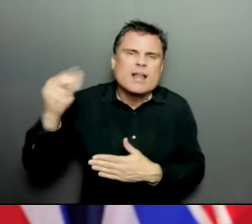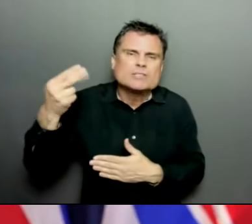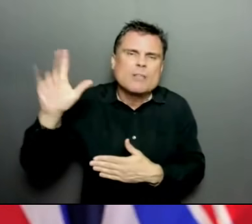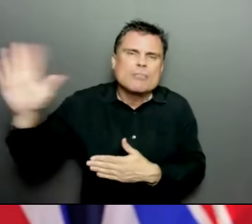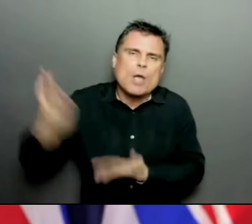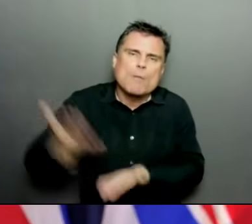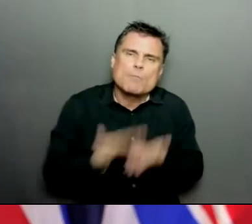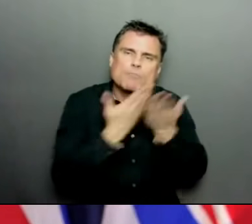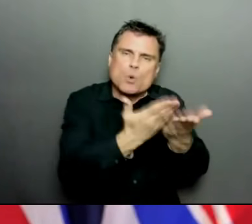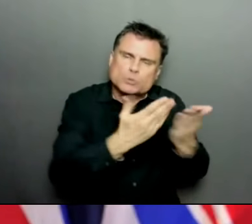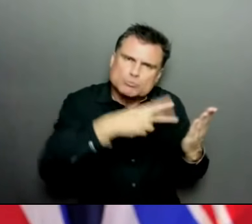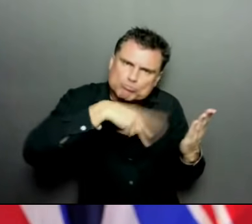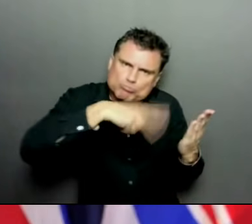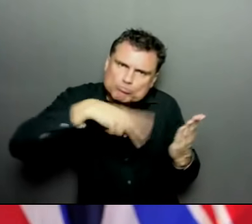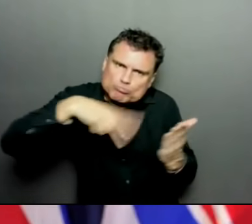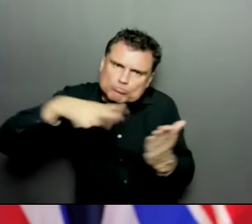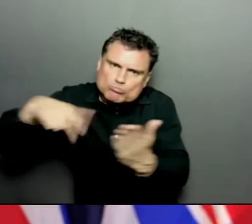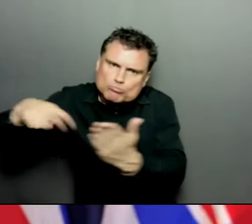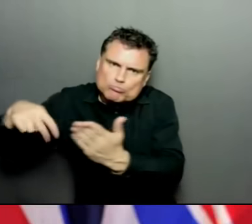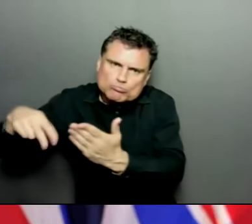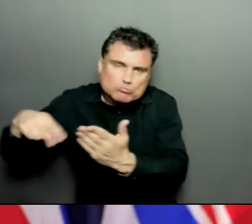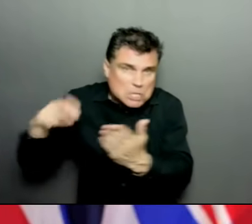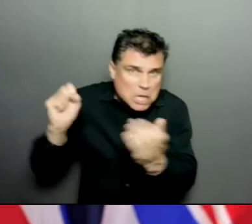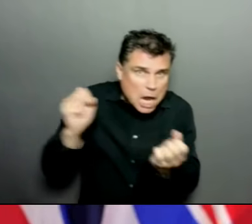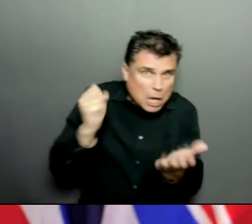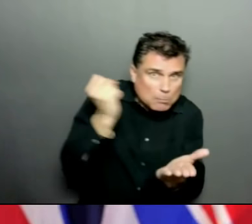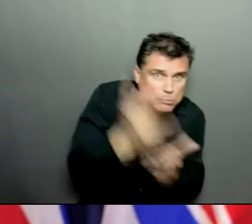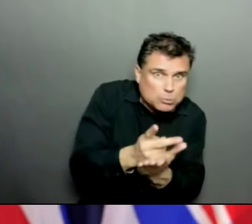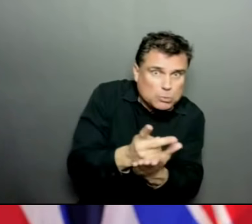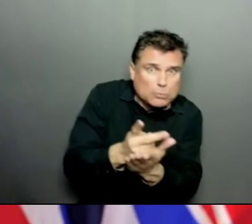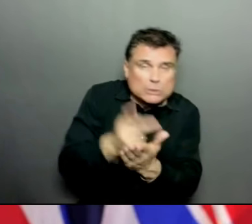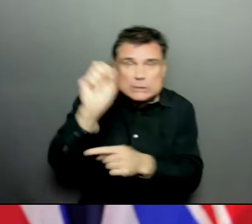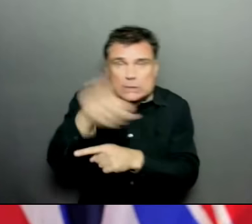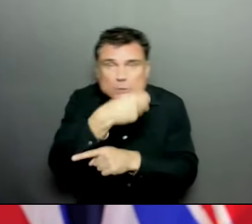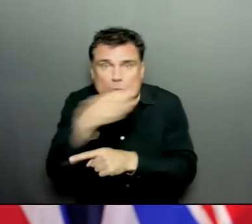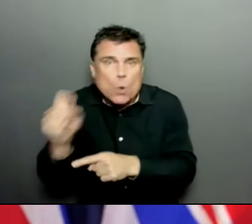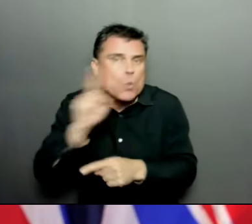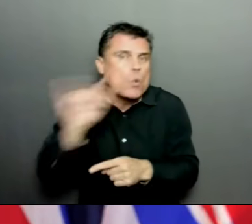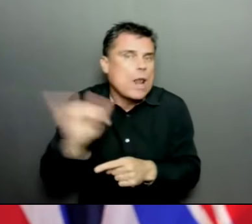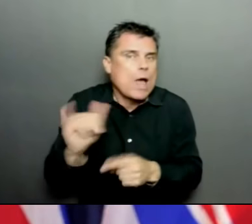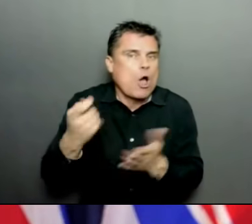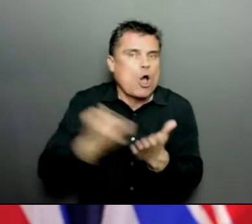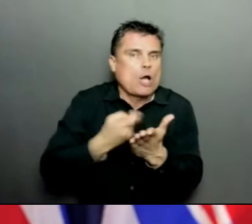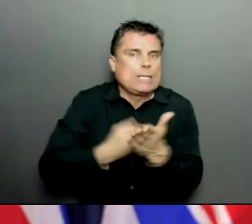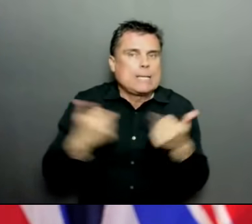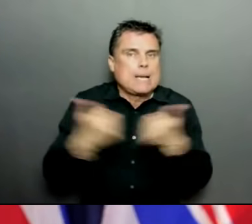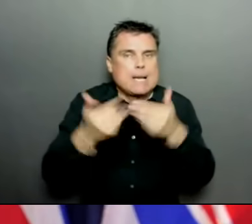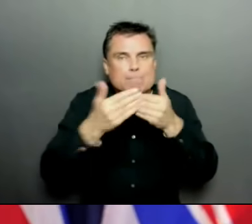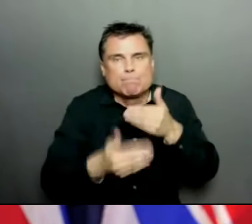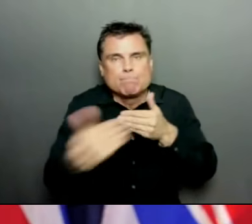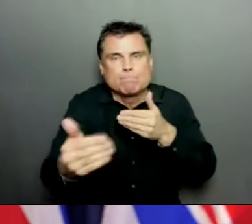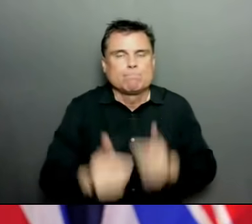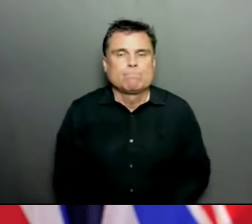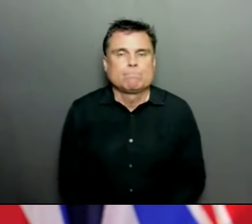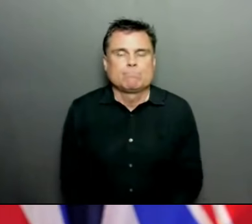The plan which was a bubble in the summer, which occurred during time of relatively low COVID-19 caseloads in Canada and in North